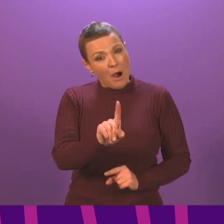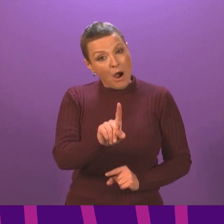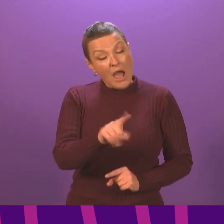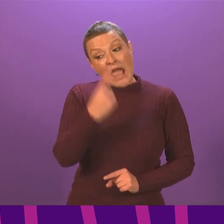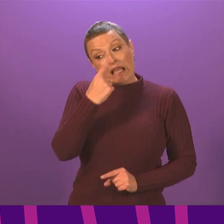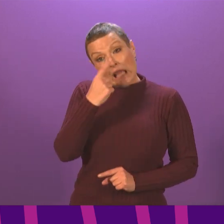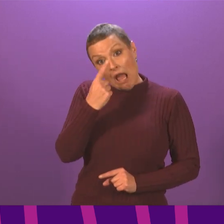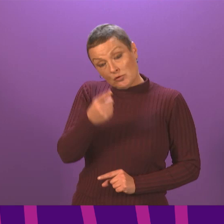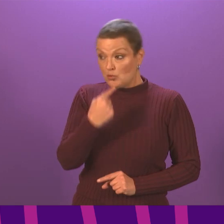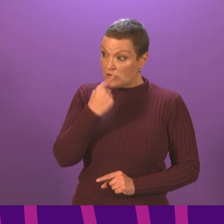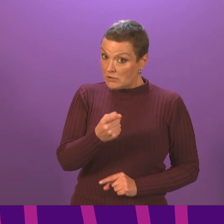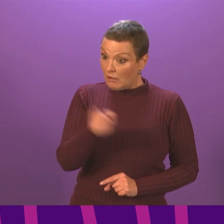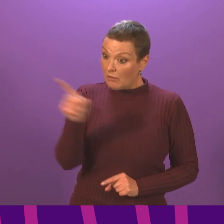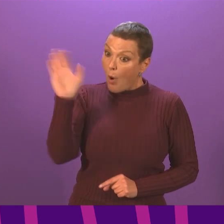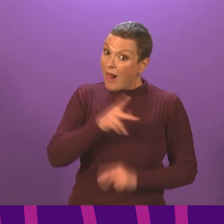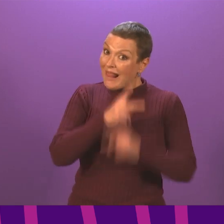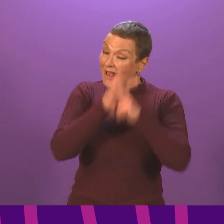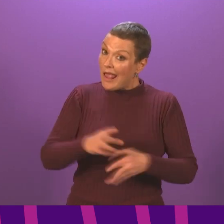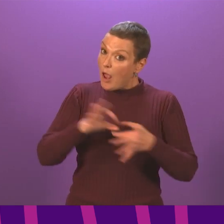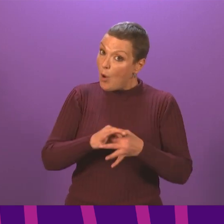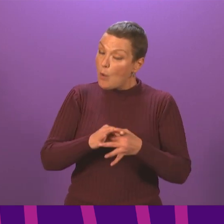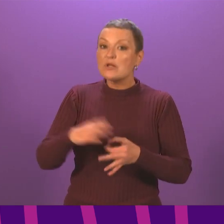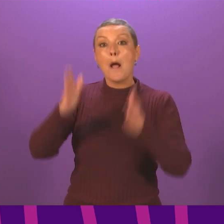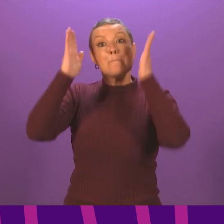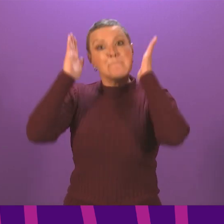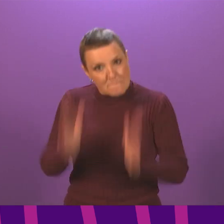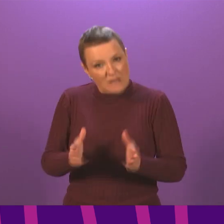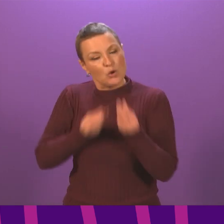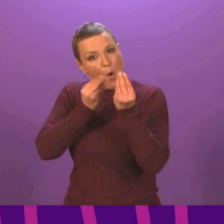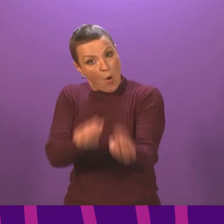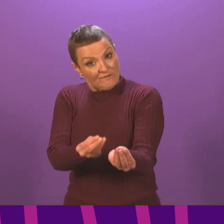for all care homes to offer testing to staff, residents and visitors?